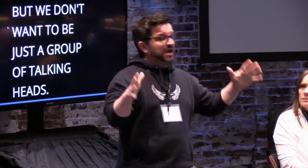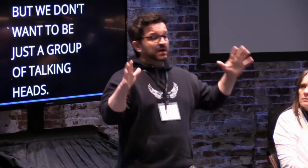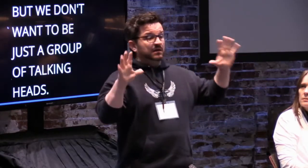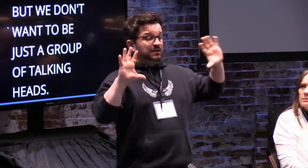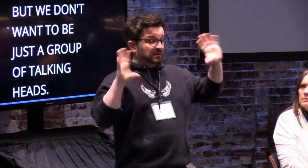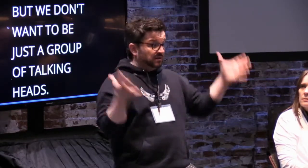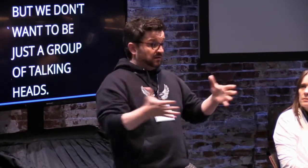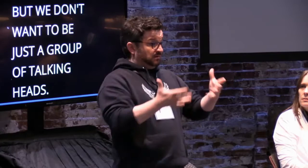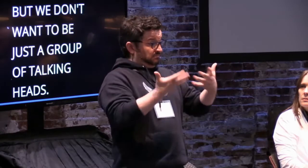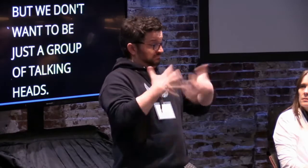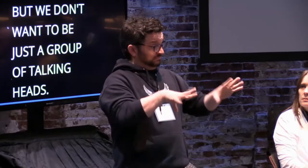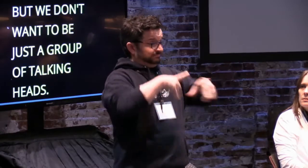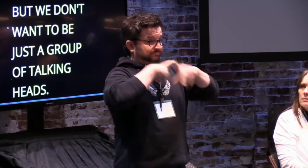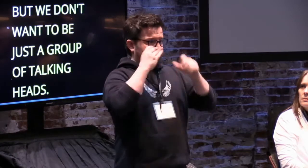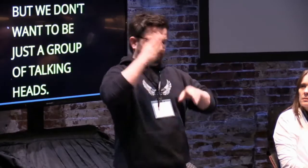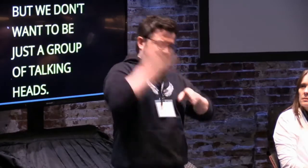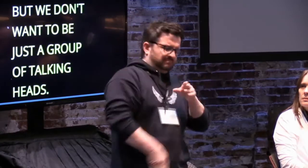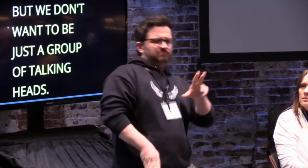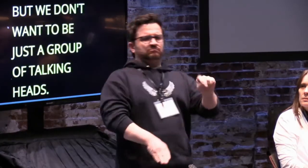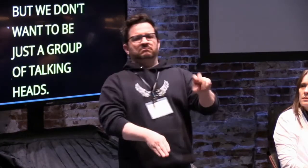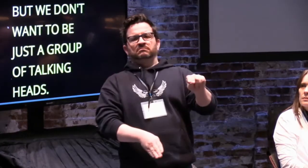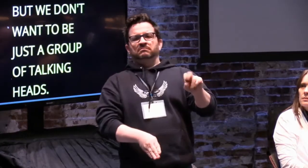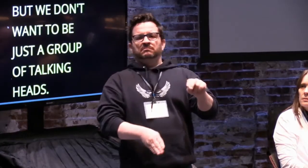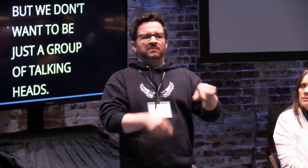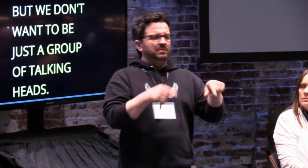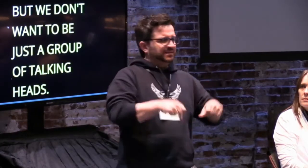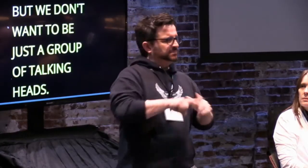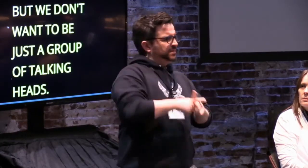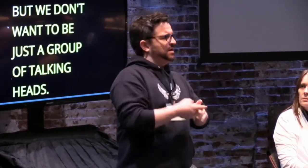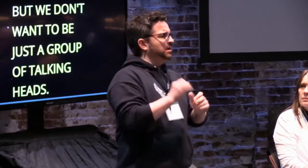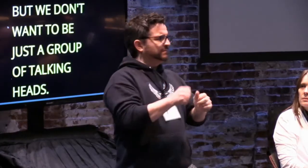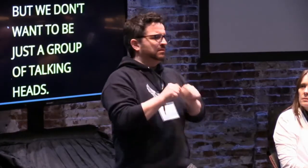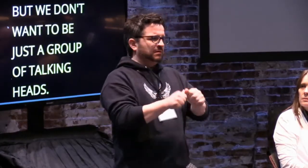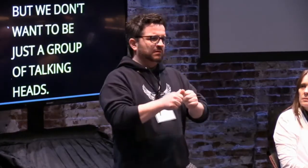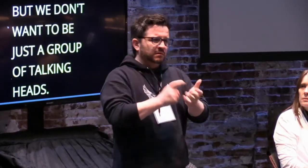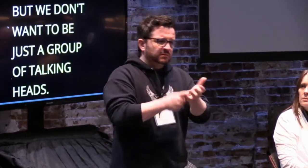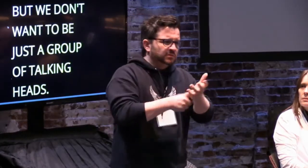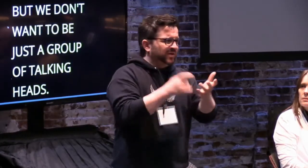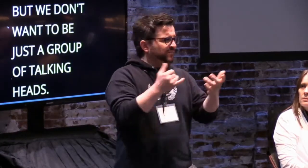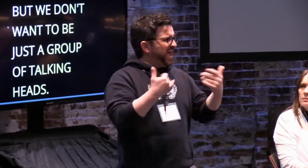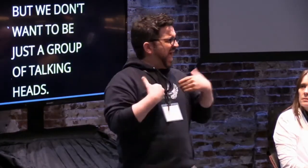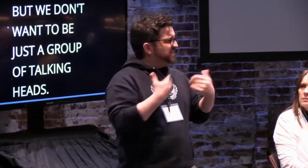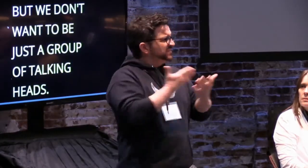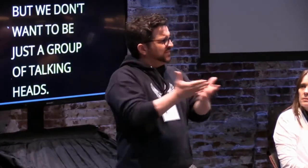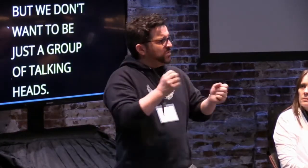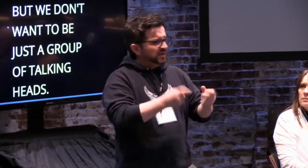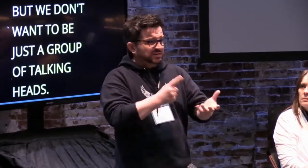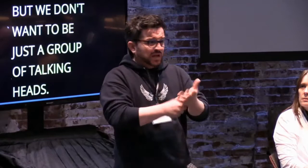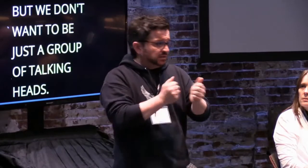I'm hoping that we can maintain this energy and not put a punctuation on it, not a period,